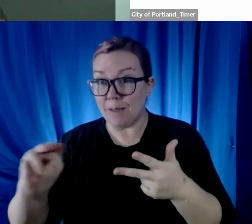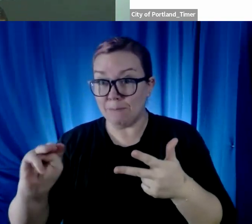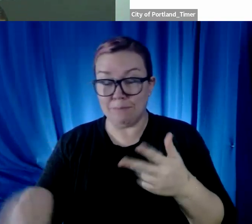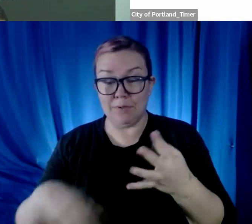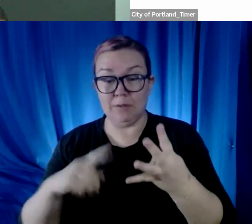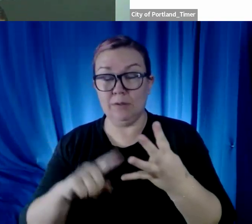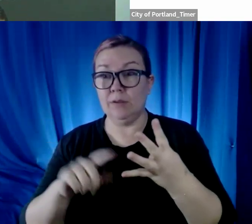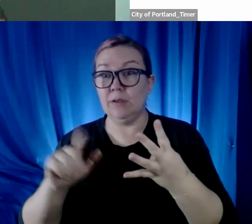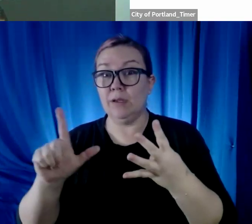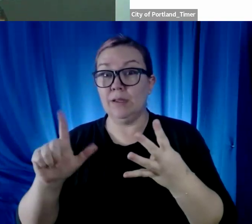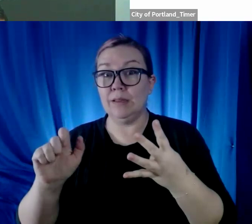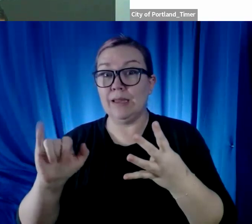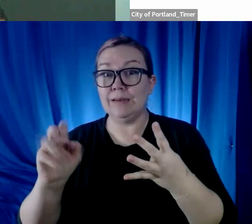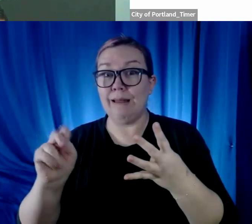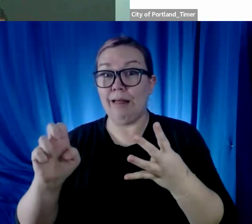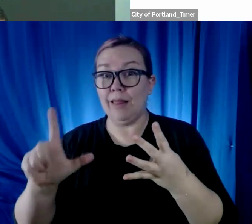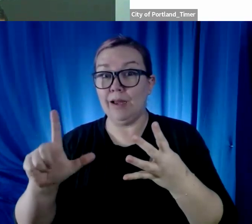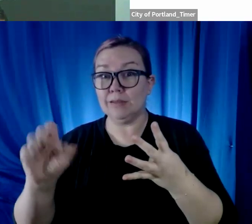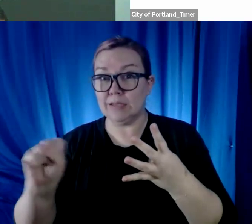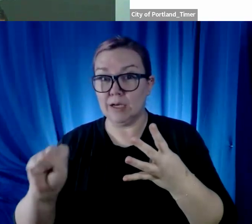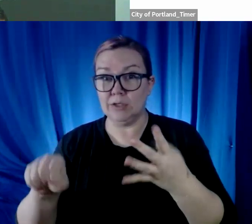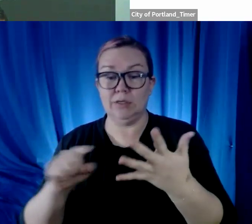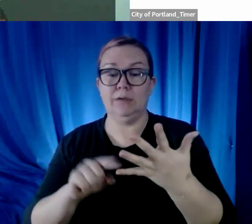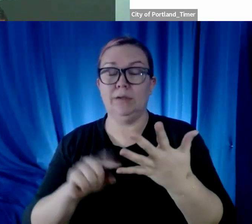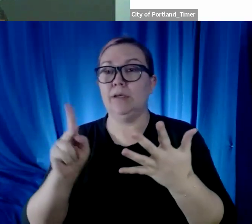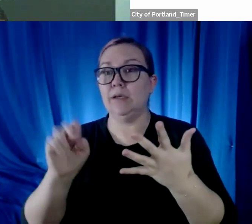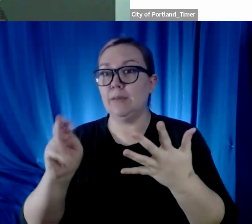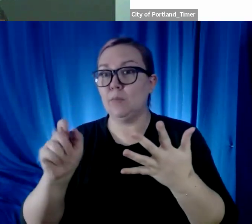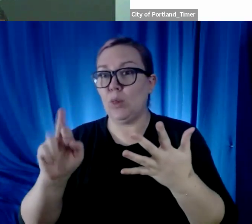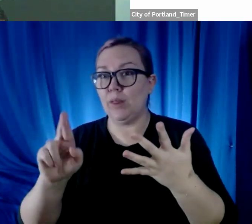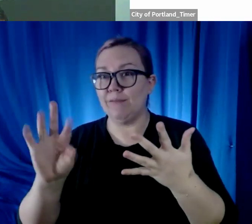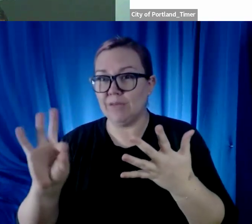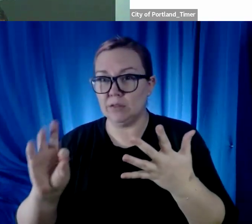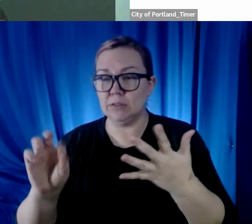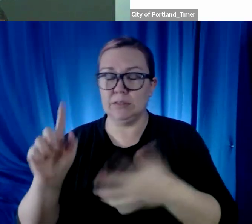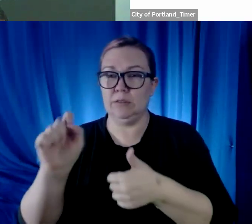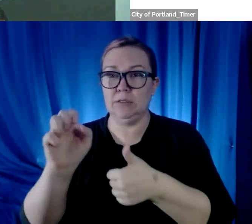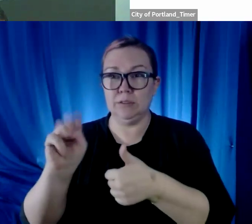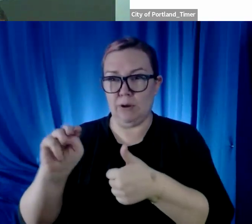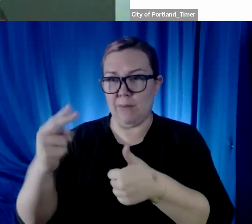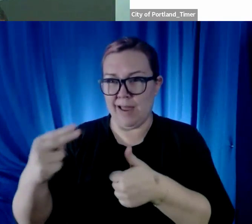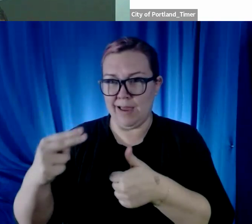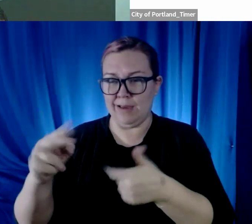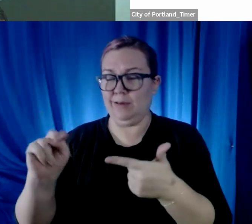Lionela slaughter? Kimberly Hildebrand Faust Tom Haig, Nancy Heiser.